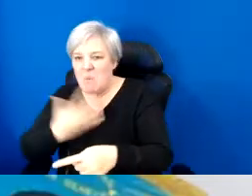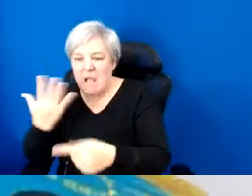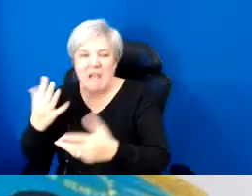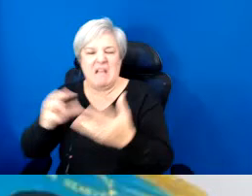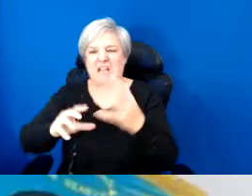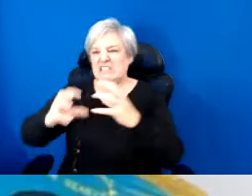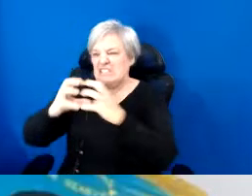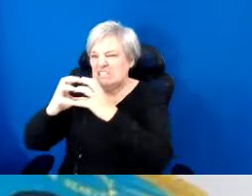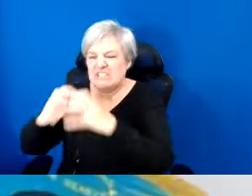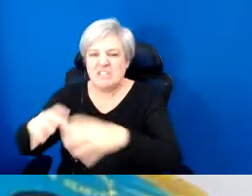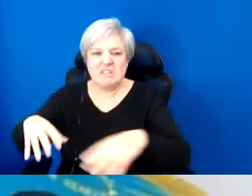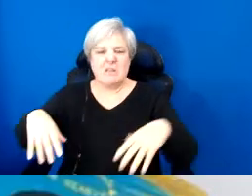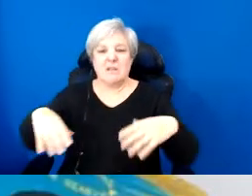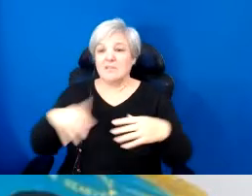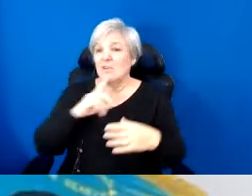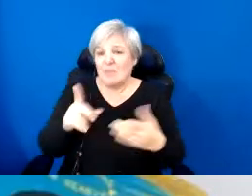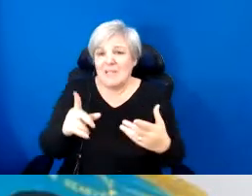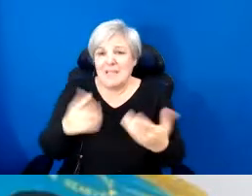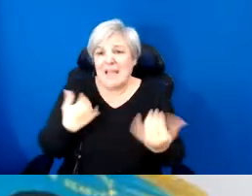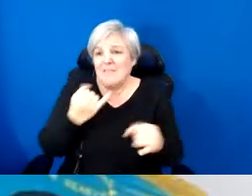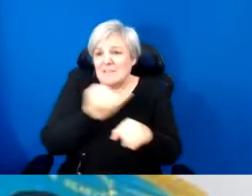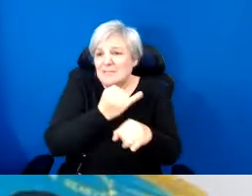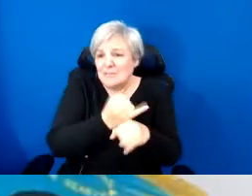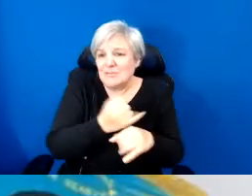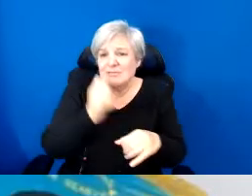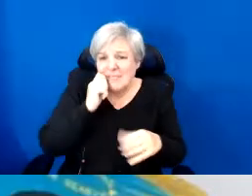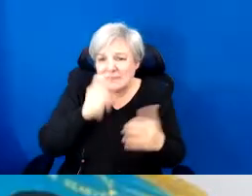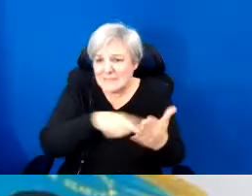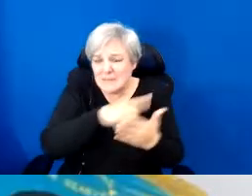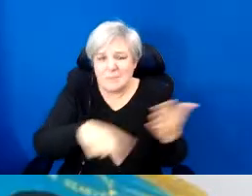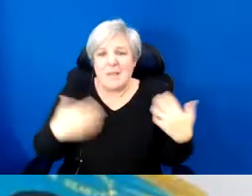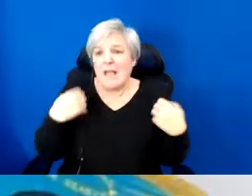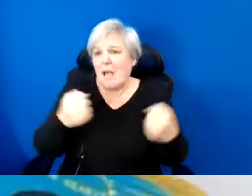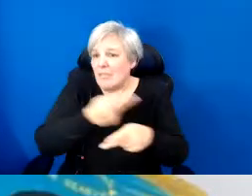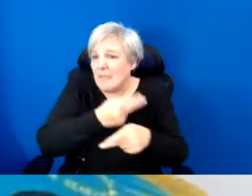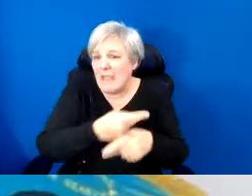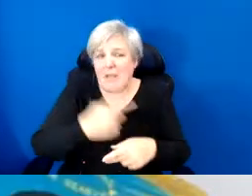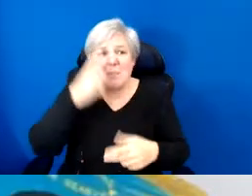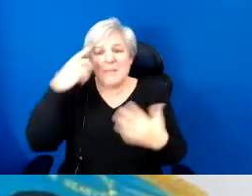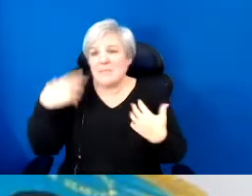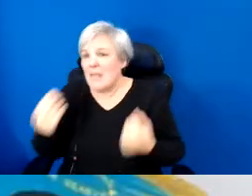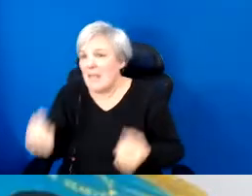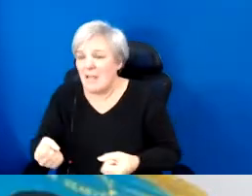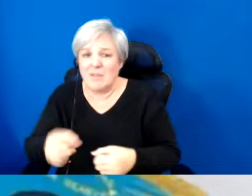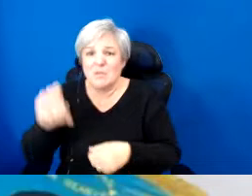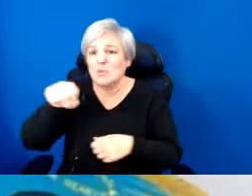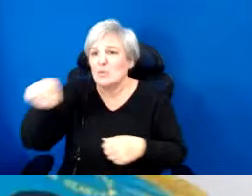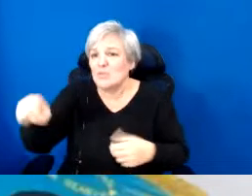Not only institutional racism, such as the health care or the mental health system or social services or the prisons,